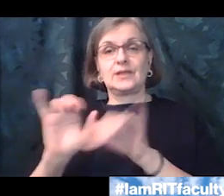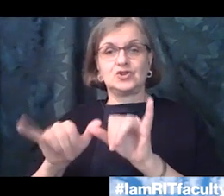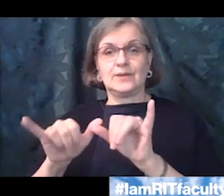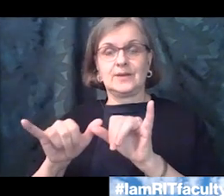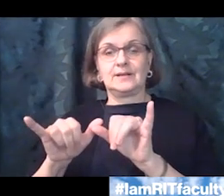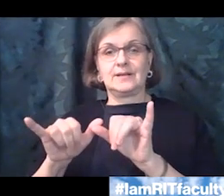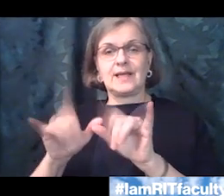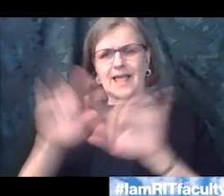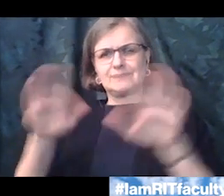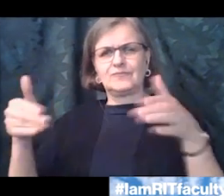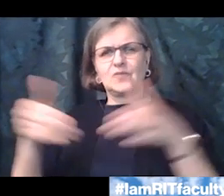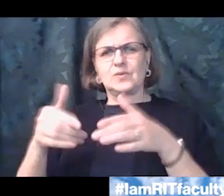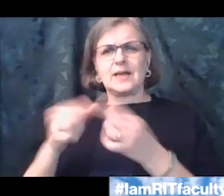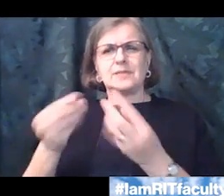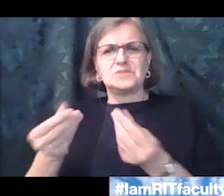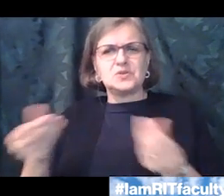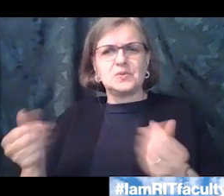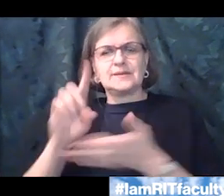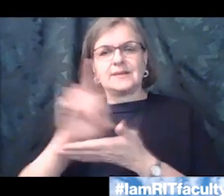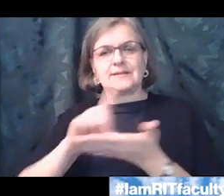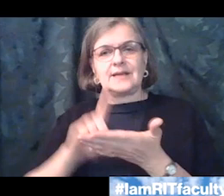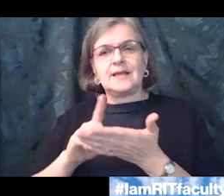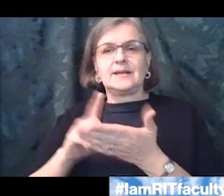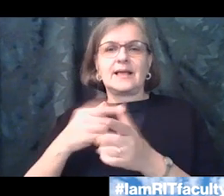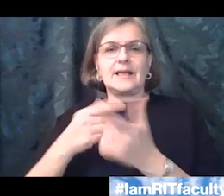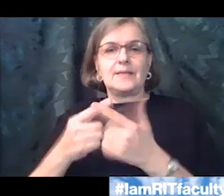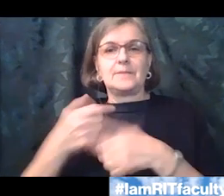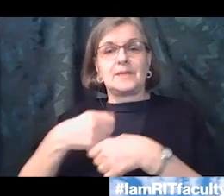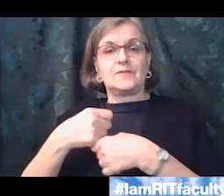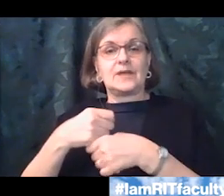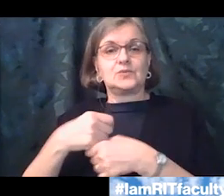in materials design, characterization, and manufacturing.